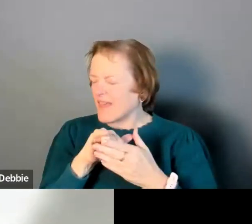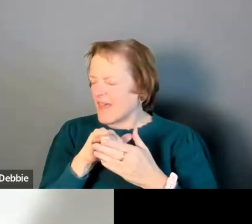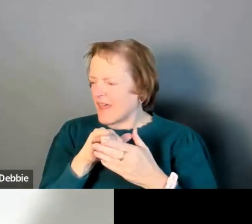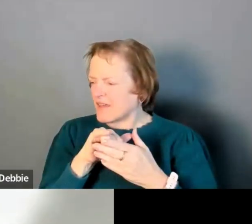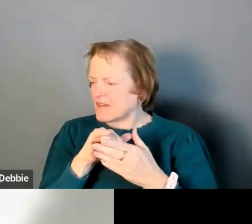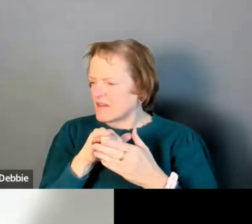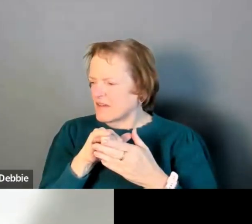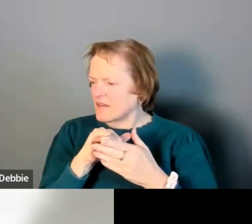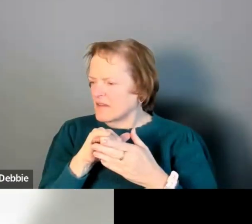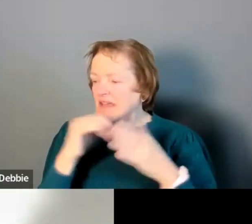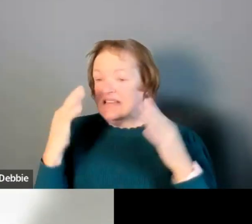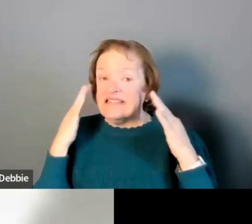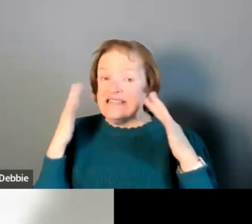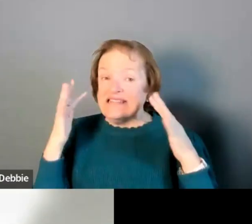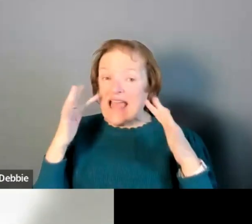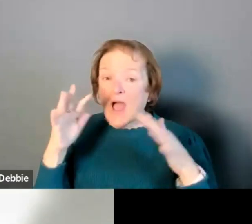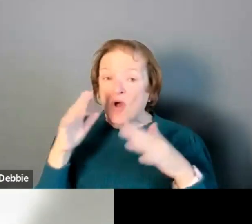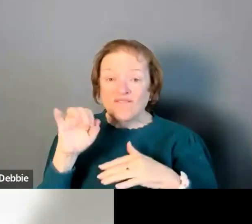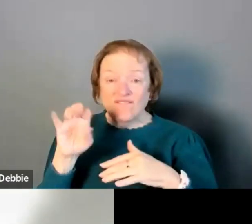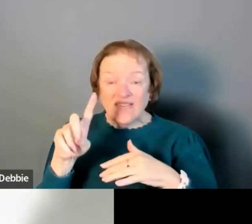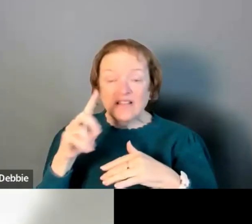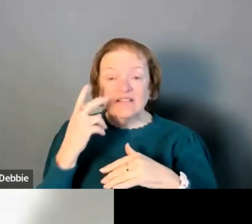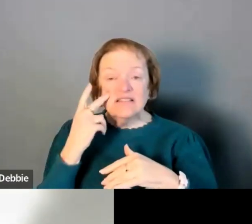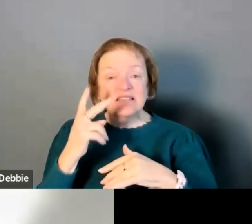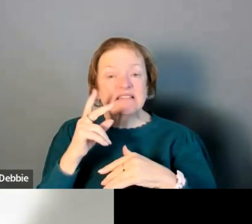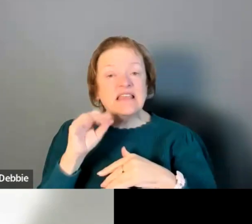you could see if your district would look into maybe, like.